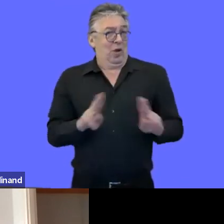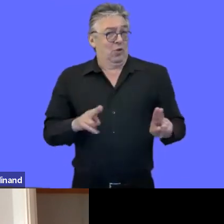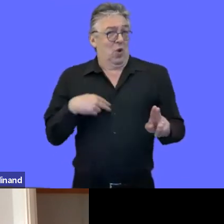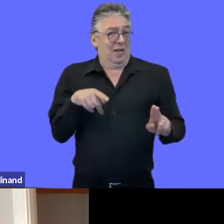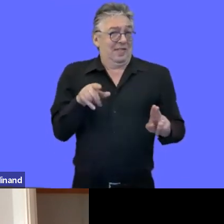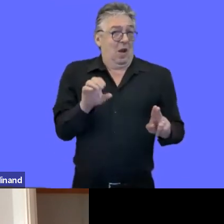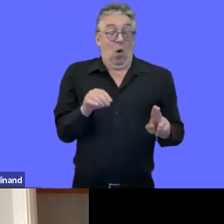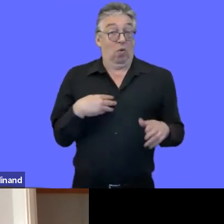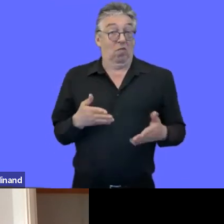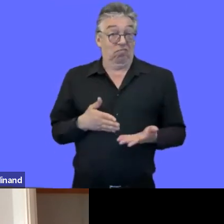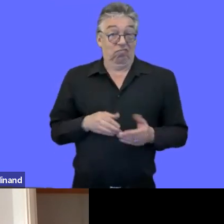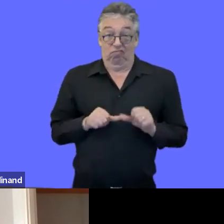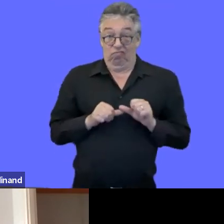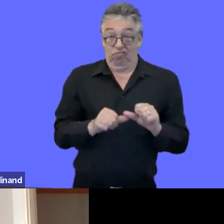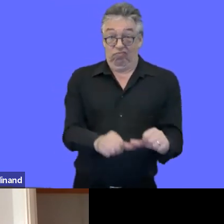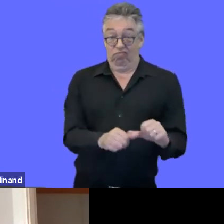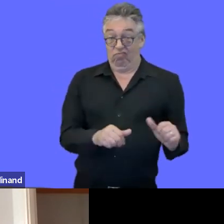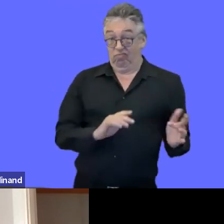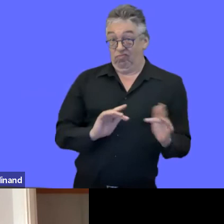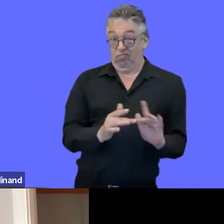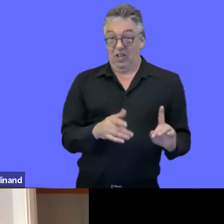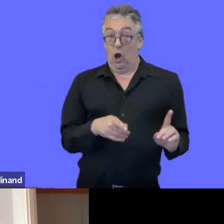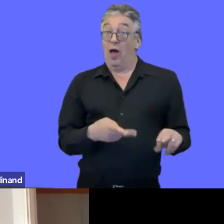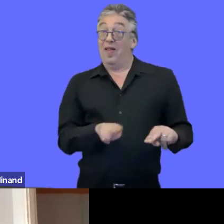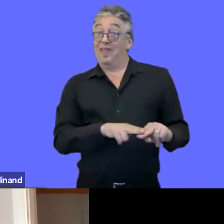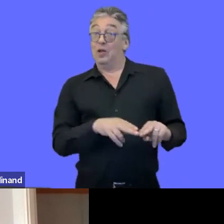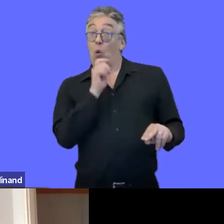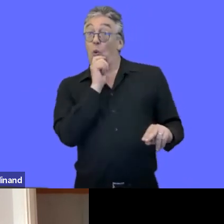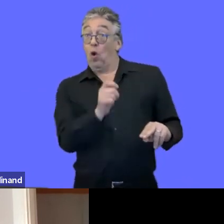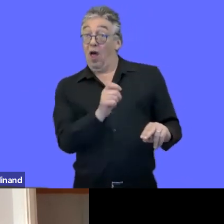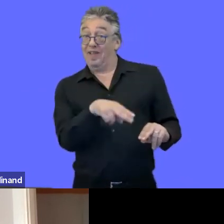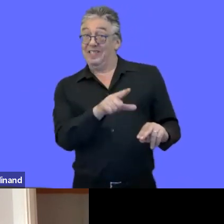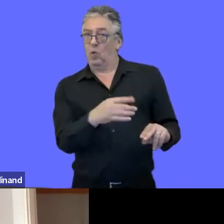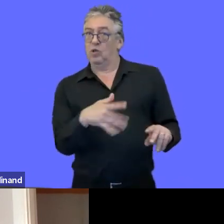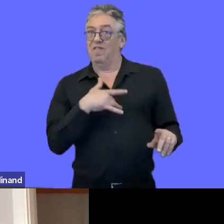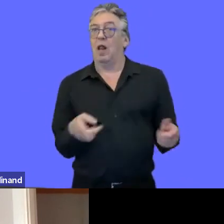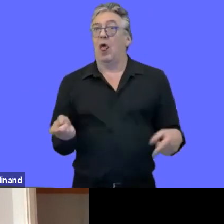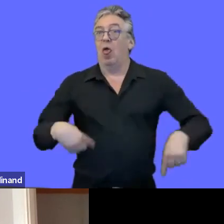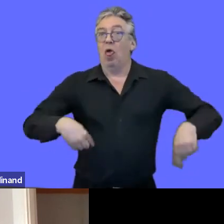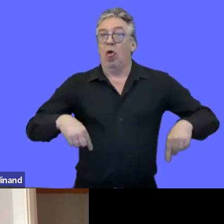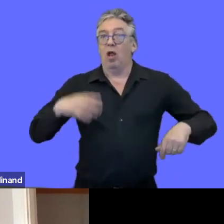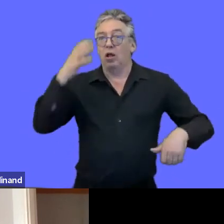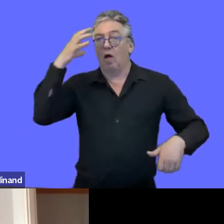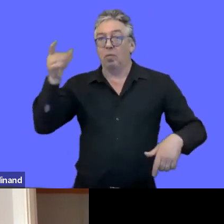when the national Civil Society felt unable to act, To turn our arguments in the committee's finding